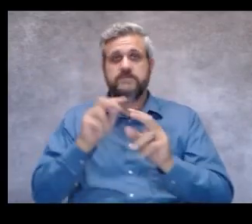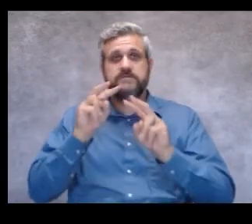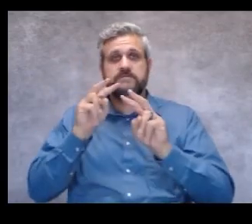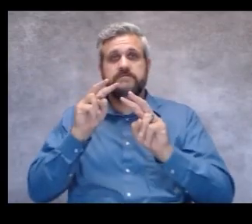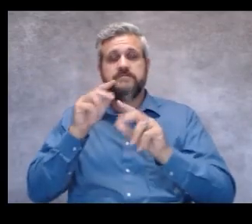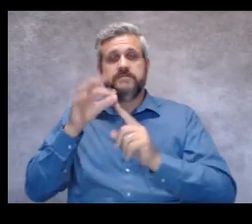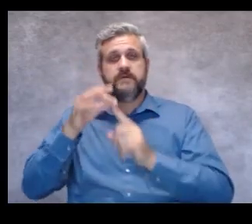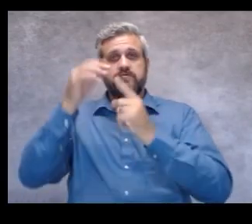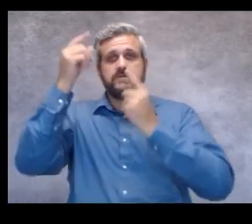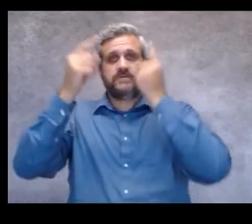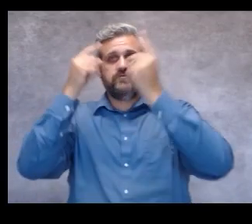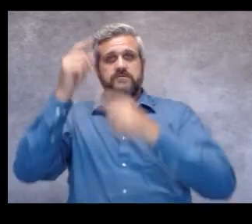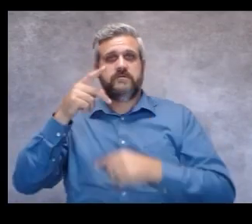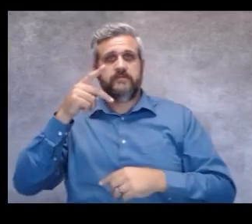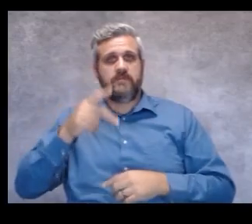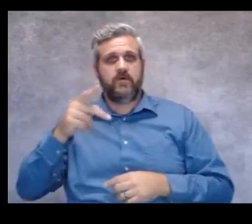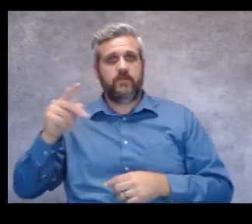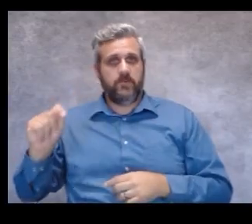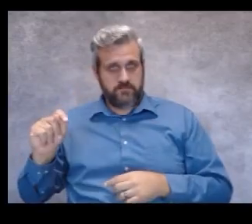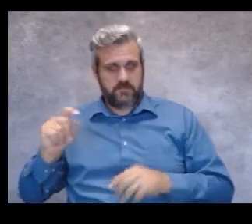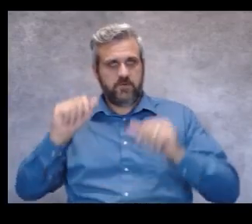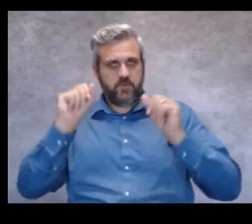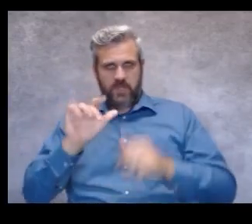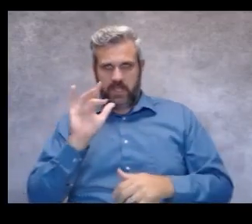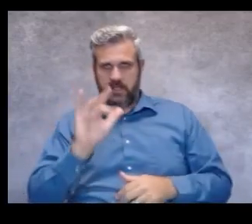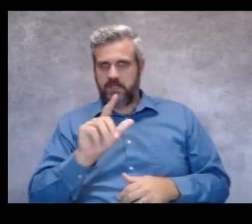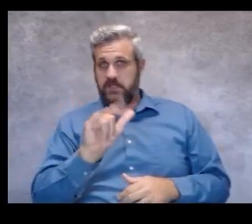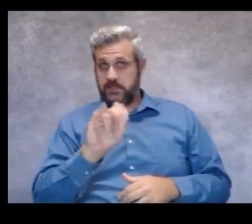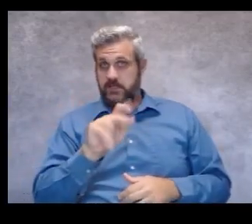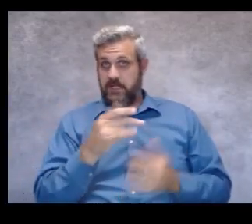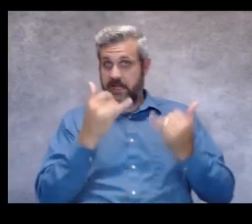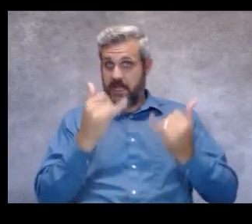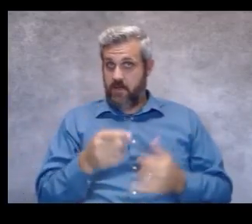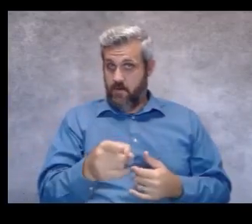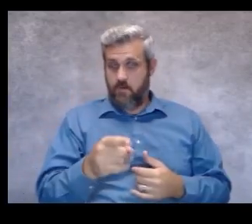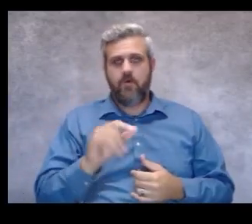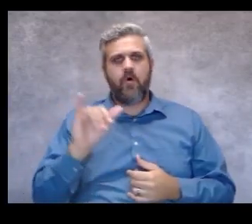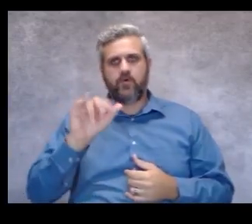considerations PowerPoint. You can click on the links here or you can also find